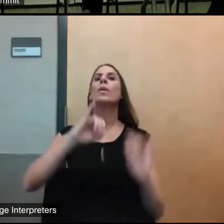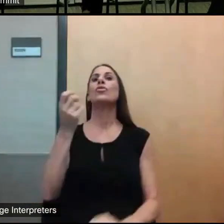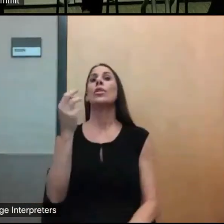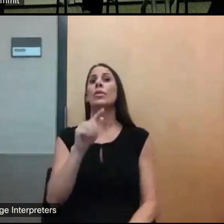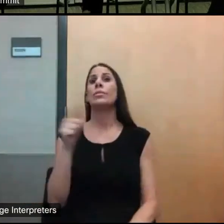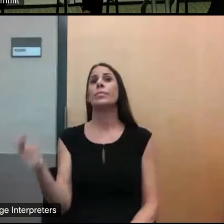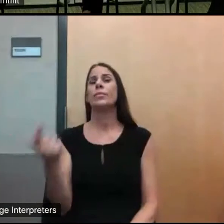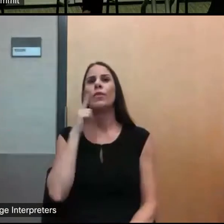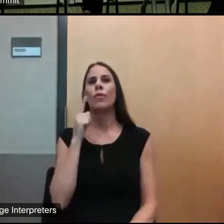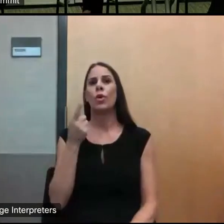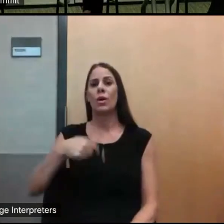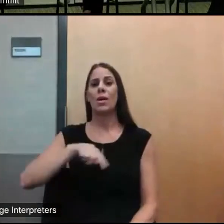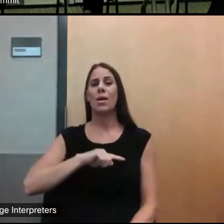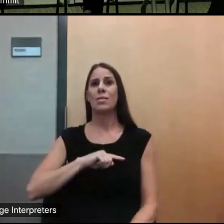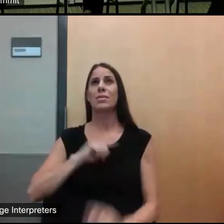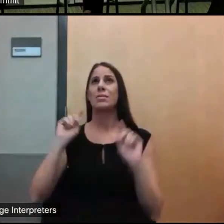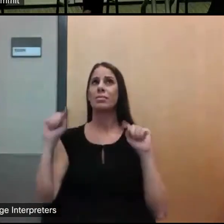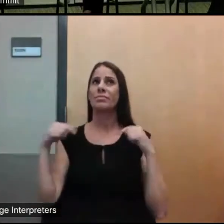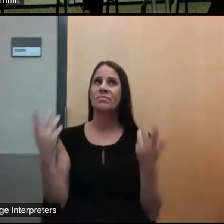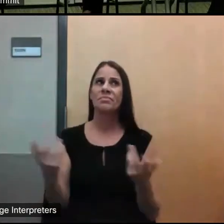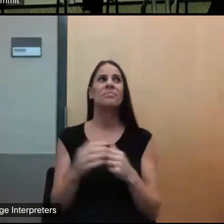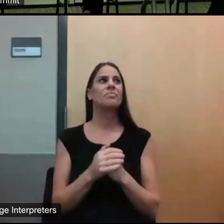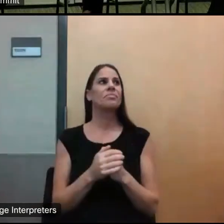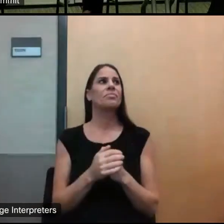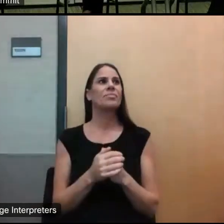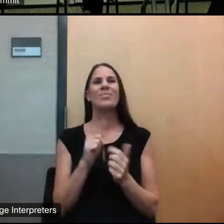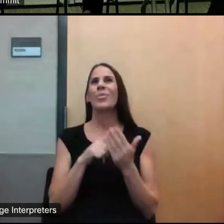us, it's been, um.